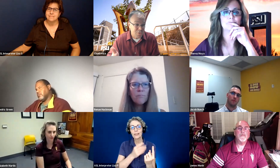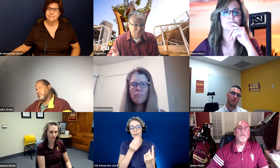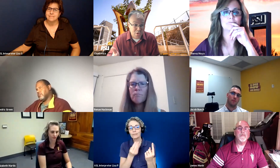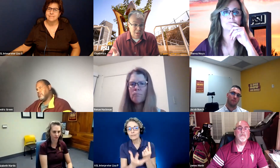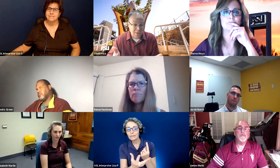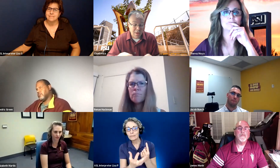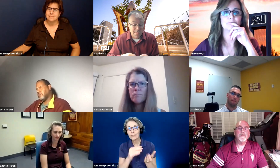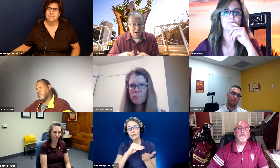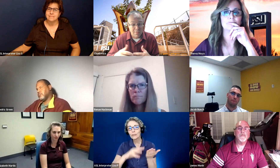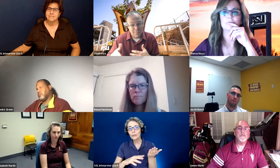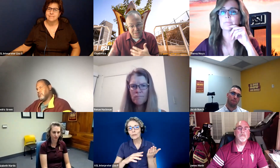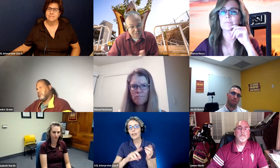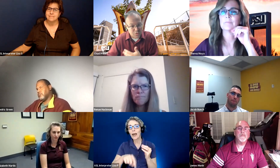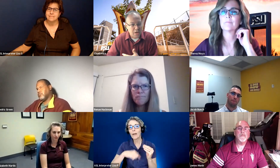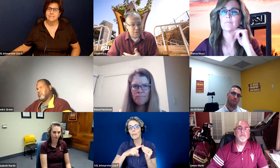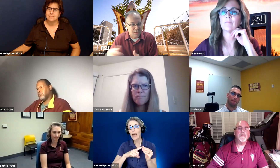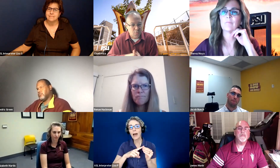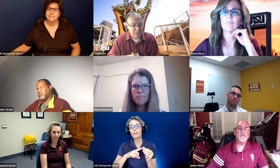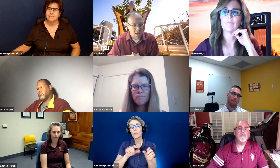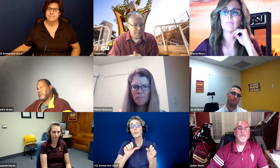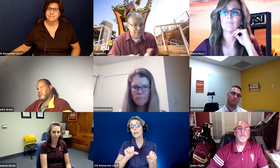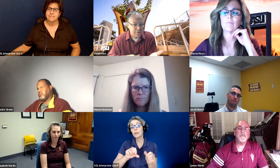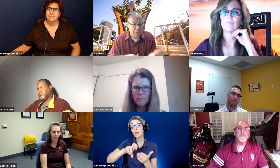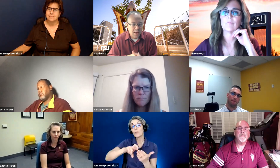to a student about potentially registering with the office?